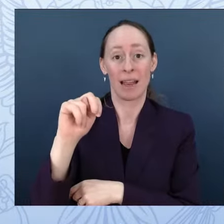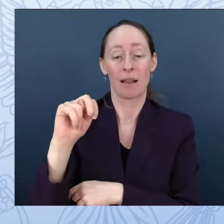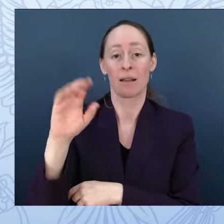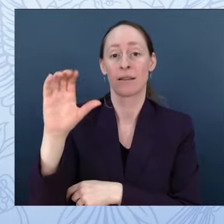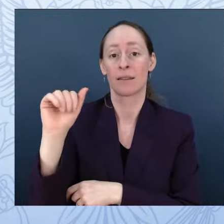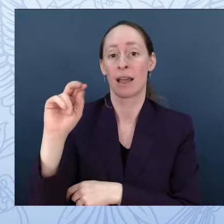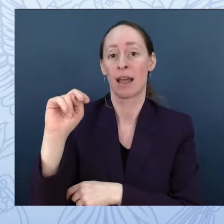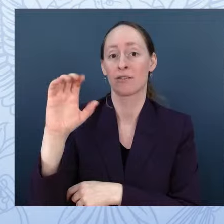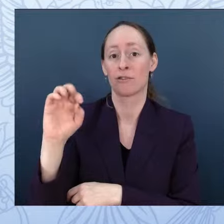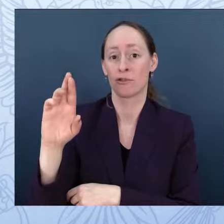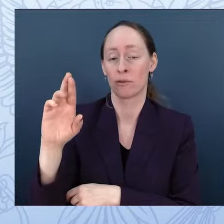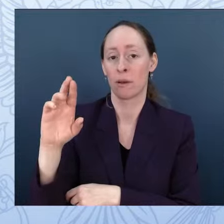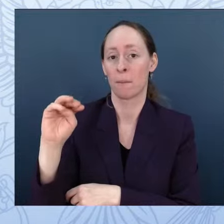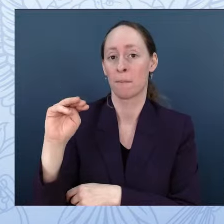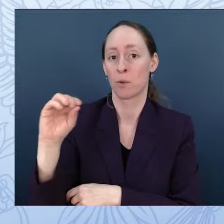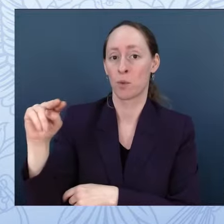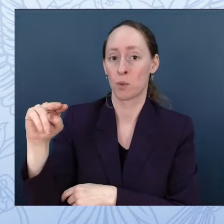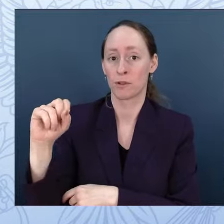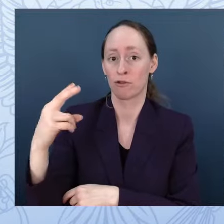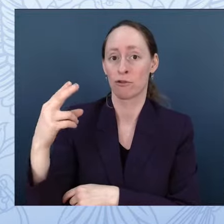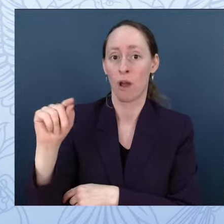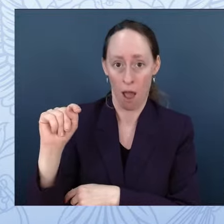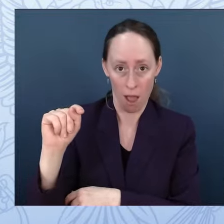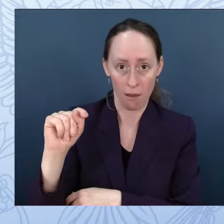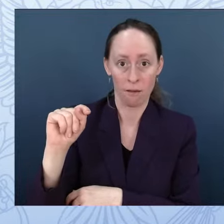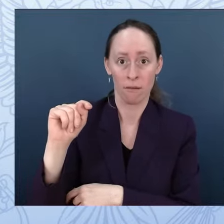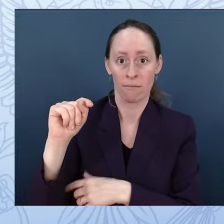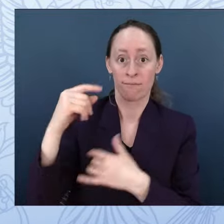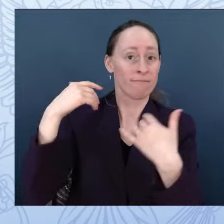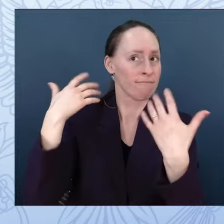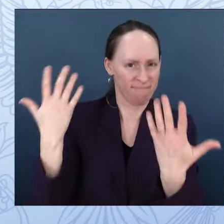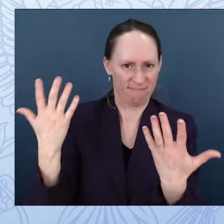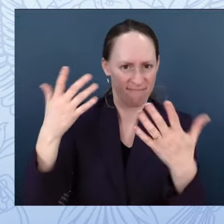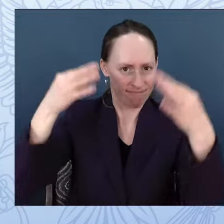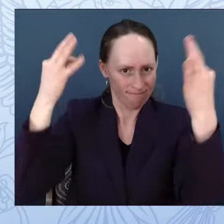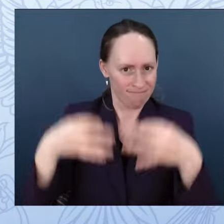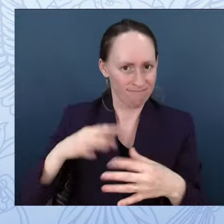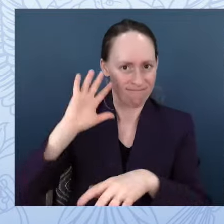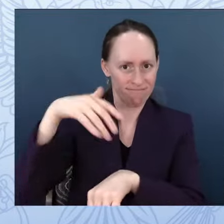His administration put in place new billing codes, ones that Medicare and other health